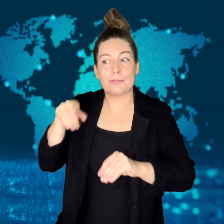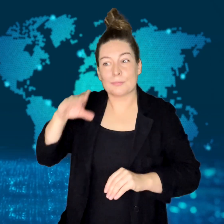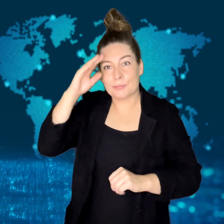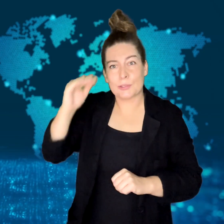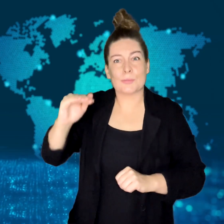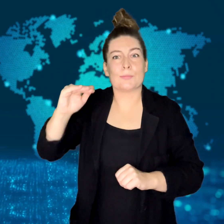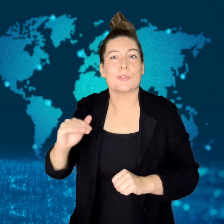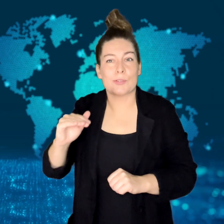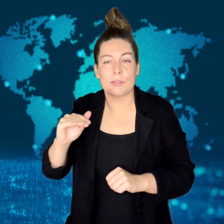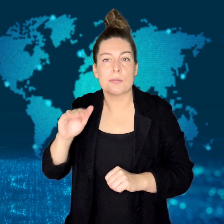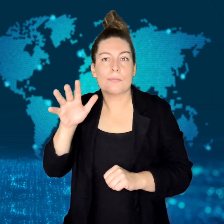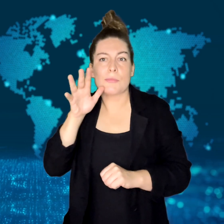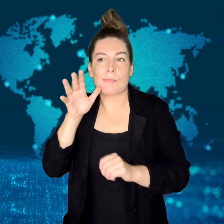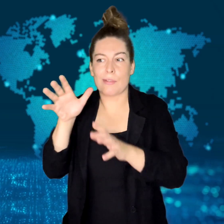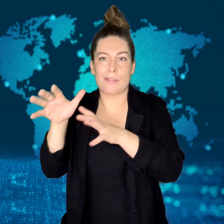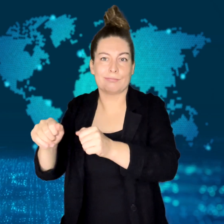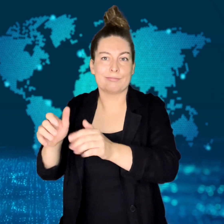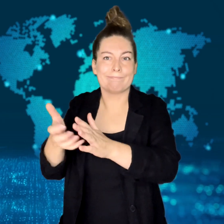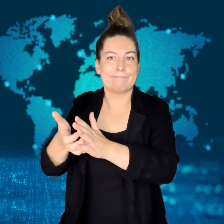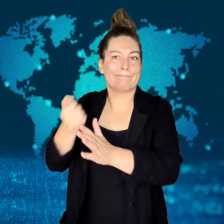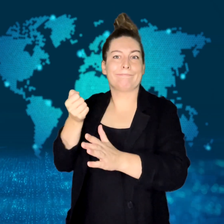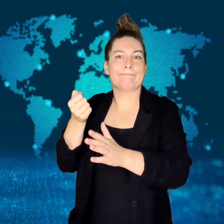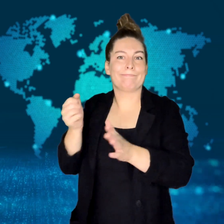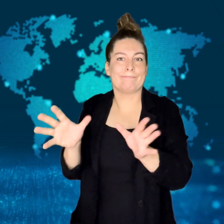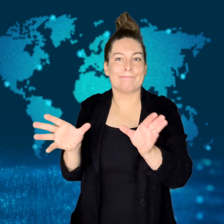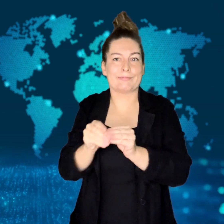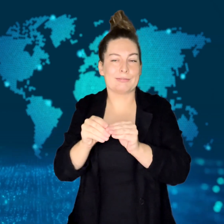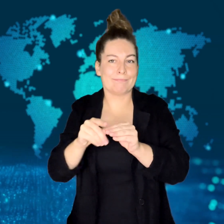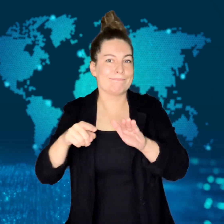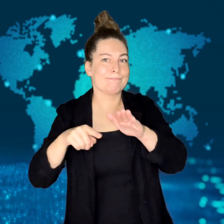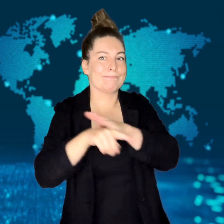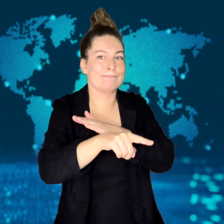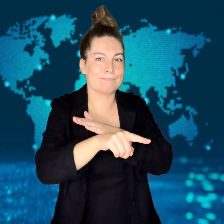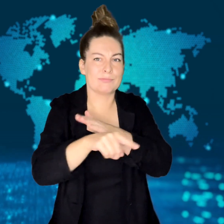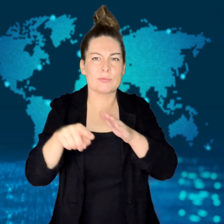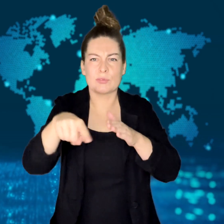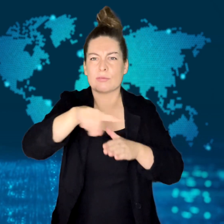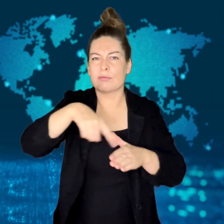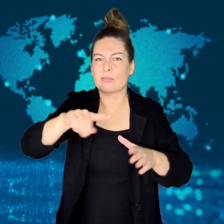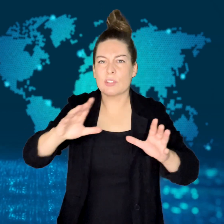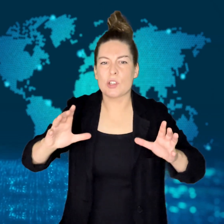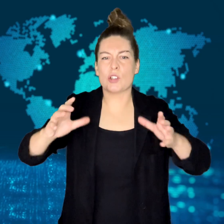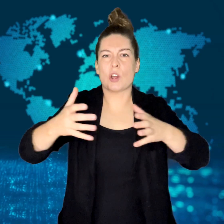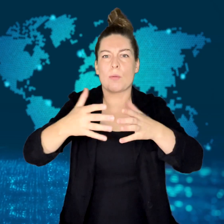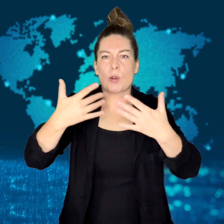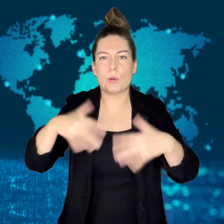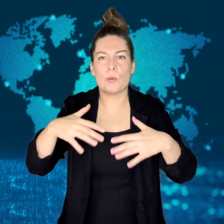to place for the last six years. His mother had kidnapped